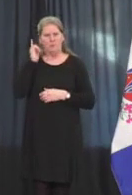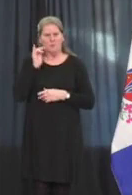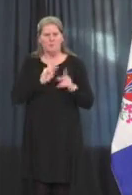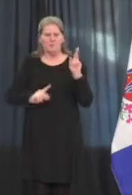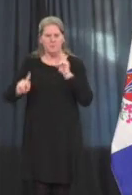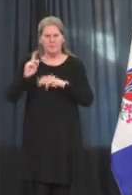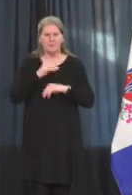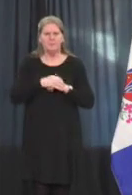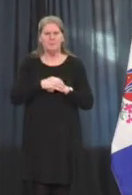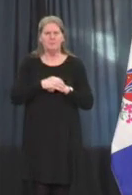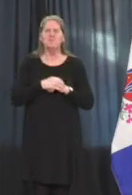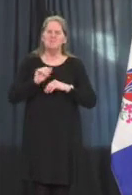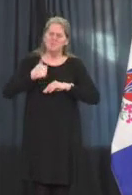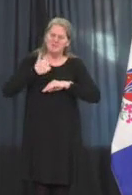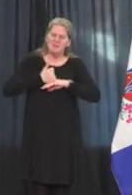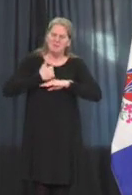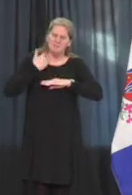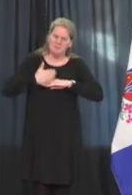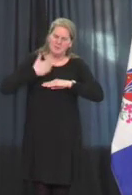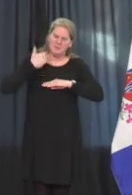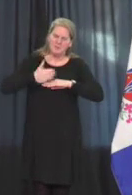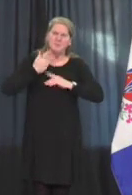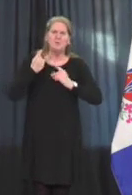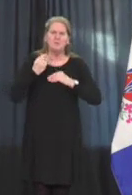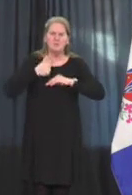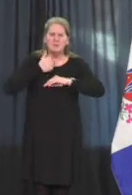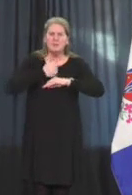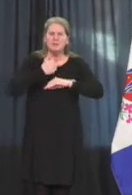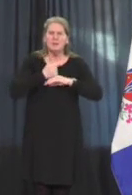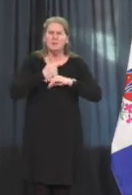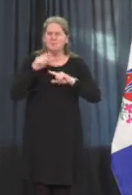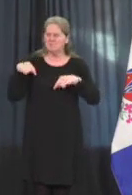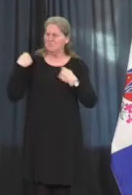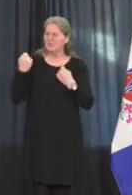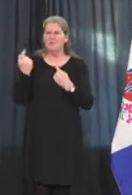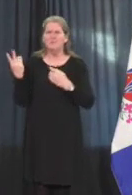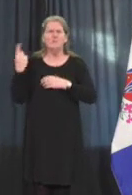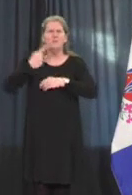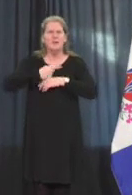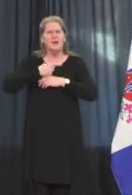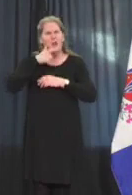IMPORTANT STEPS. MANY YOU HAVE HEARD ABOUT OVER THE LAST FEW DAYS AND WEEKS IN